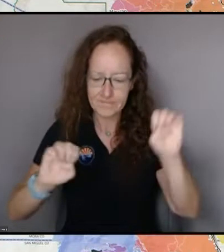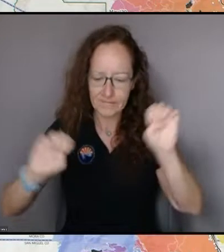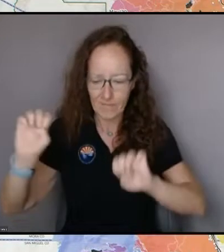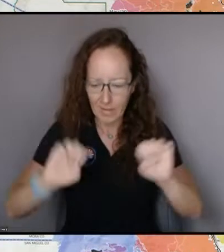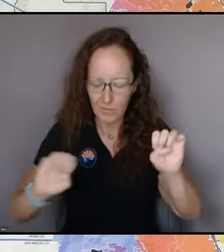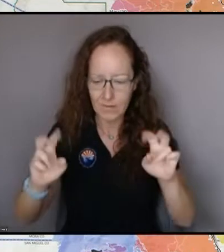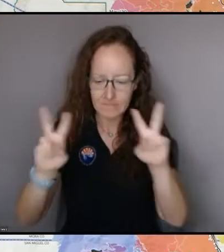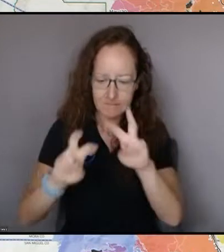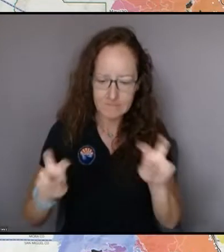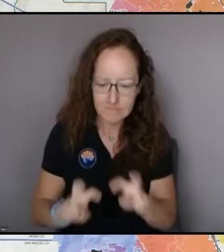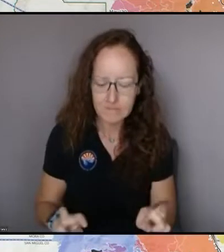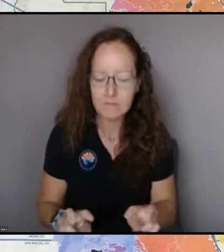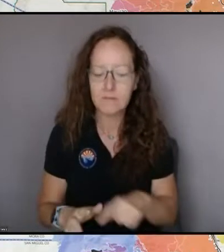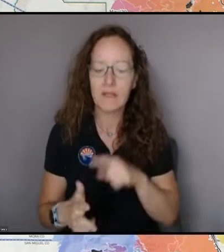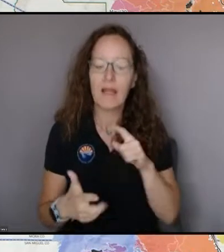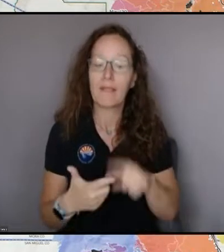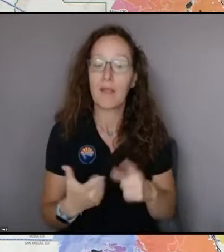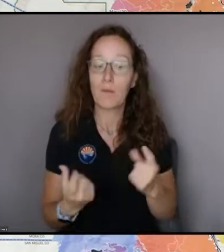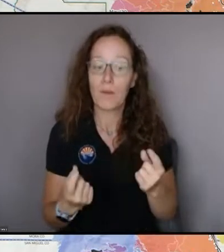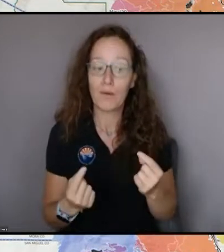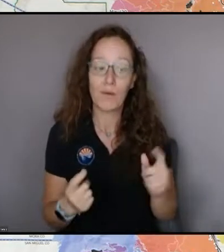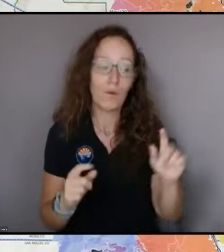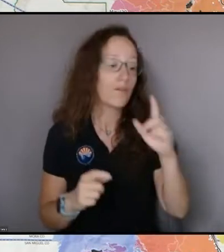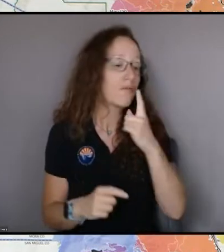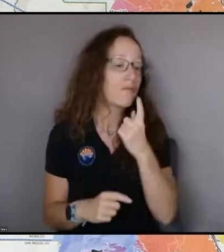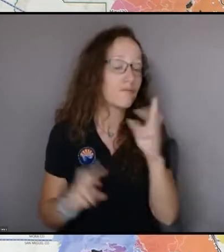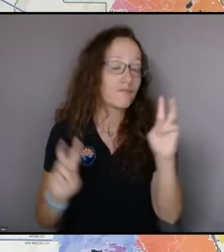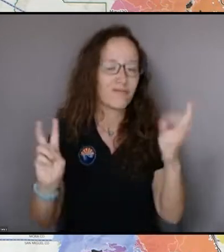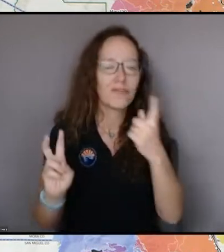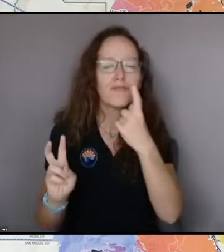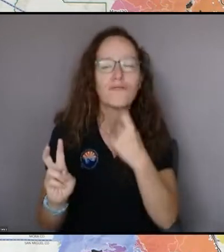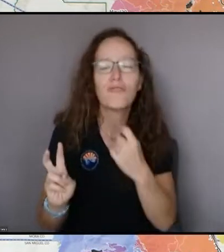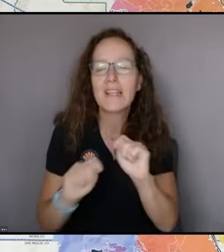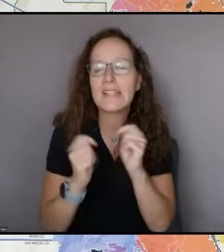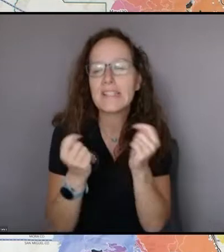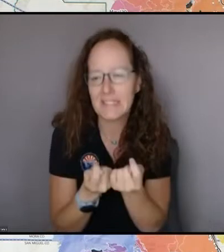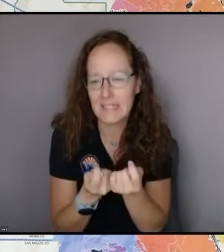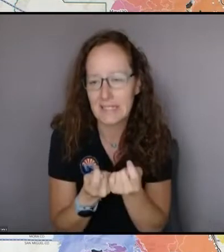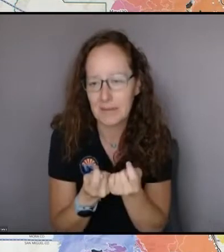guy named Conoman-- These gentlemen doctors named Conoman and Tversky talked about our brain as: System 1, that's our